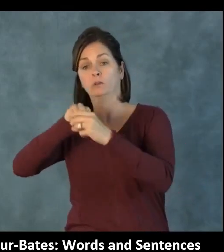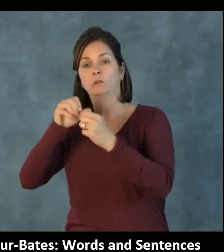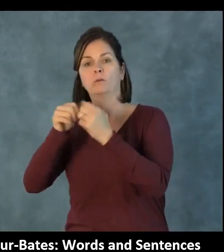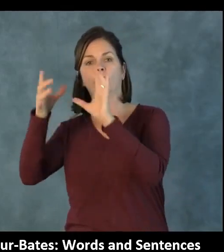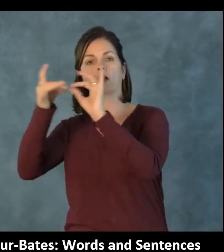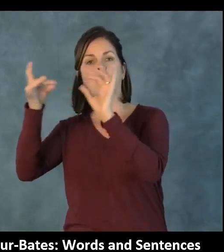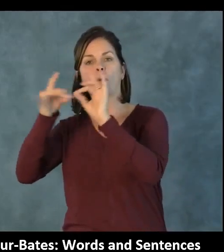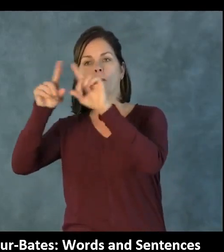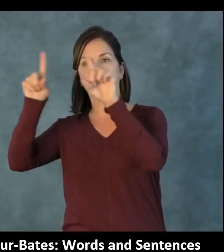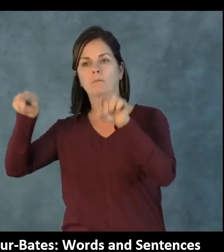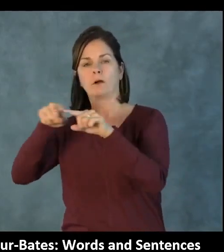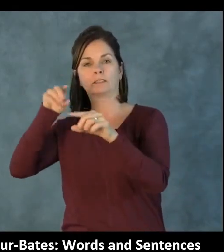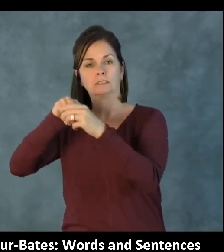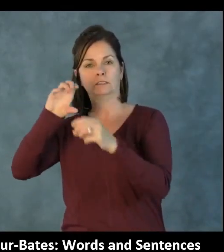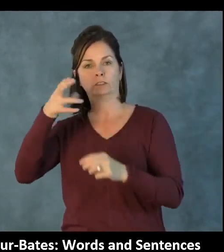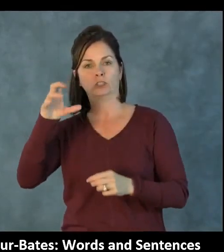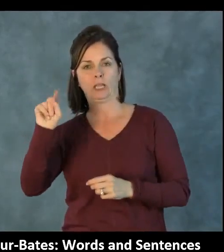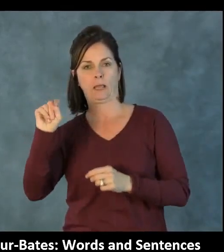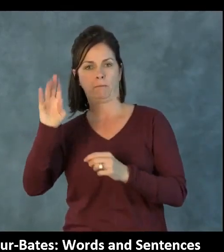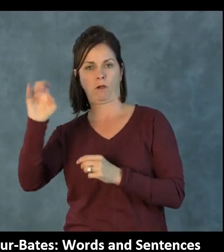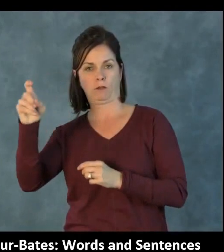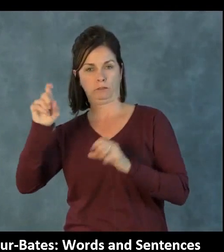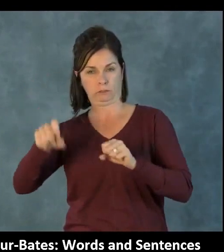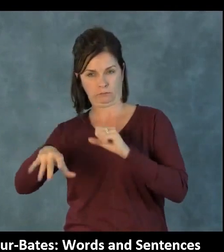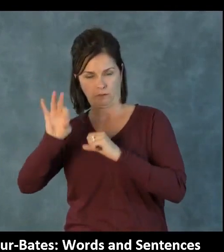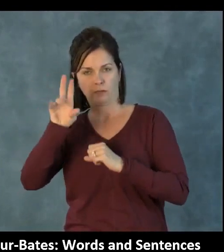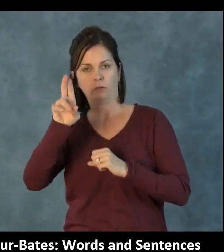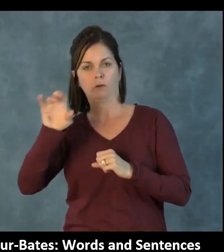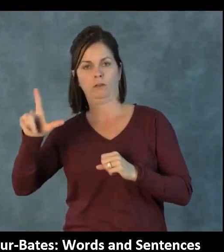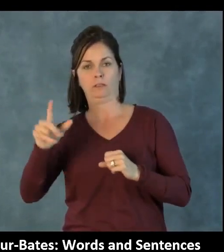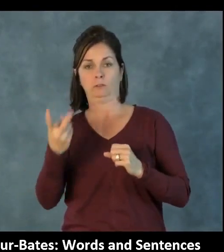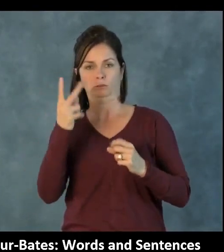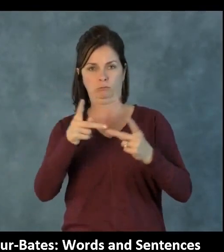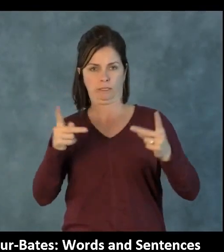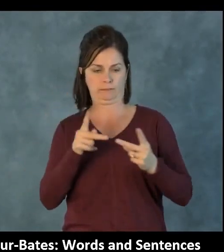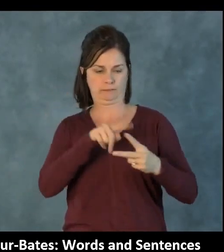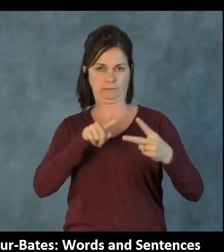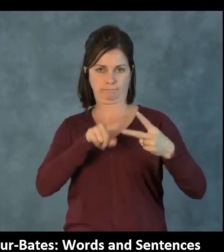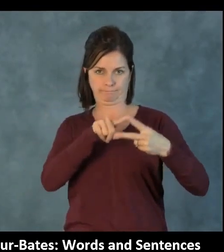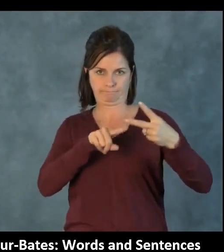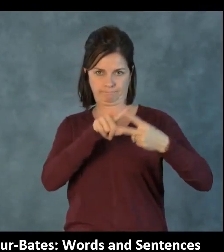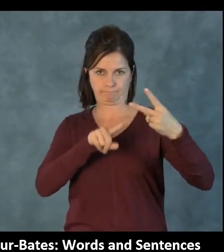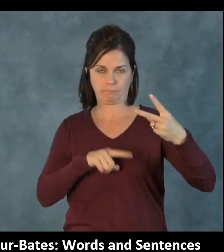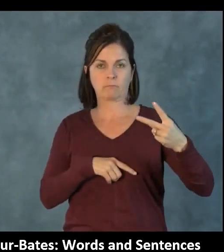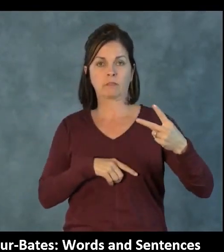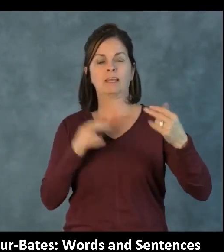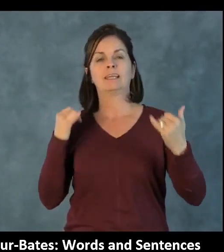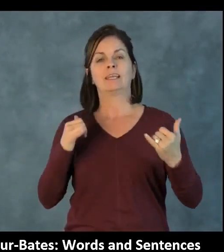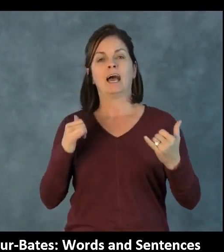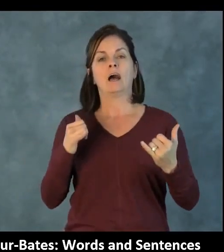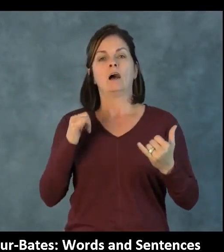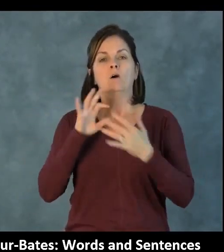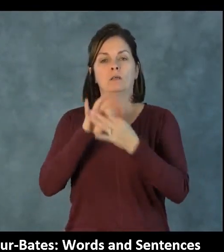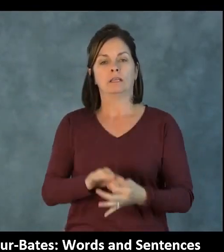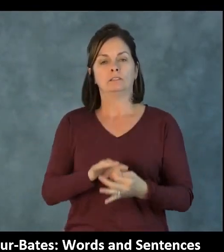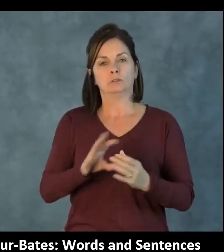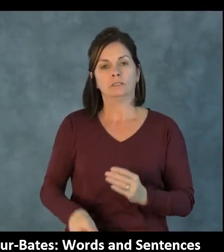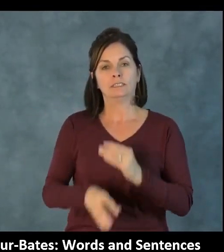in the chat box of this website. On the supplemental instructions, we remind